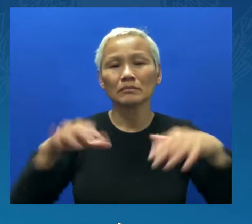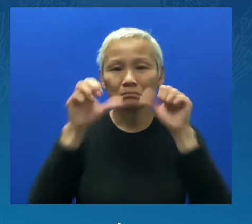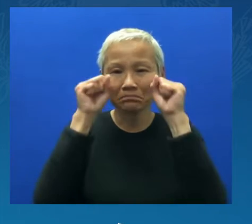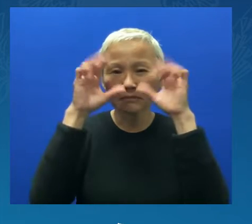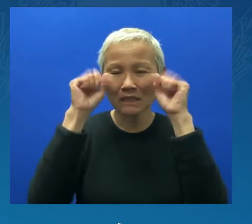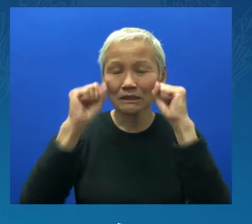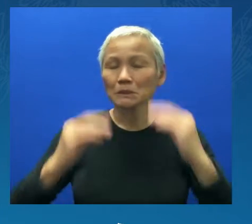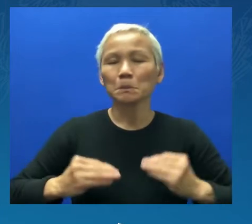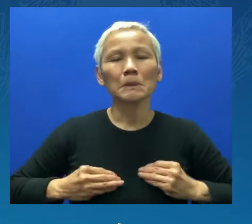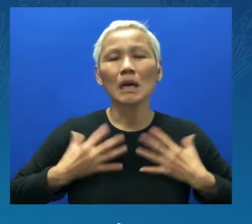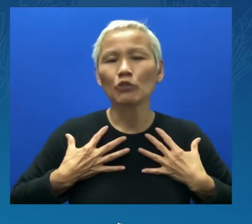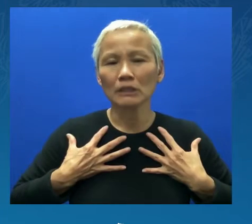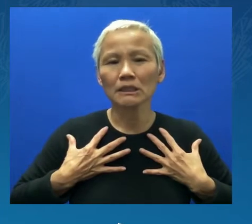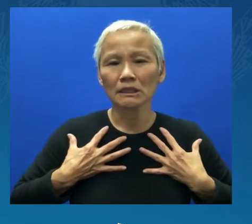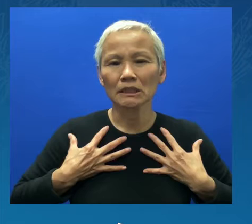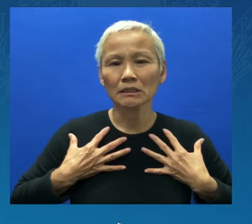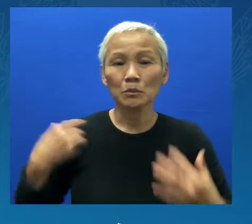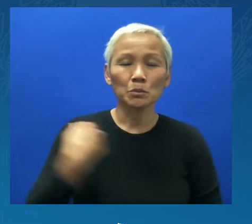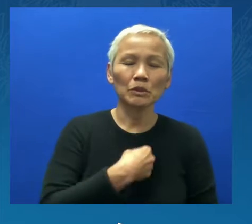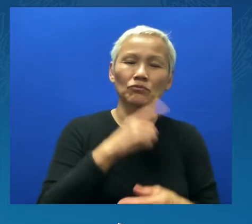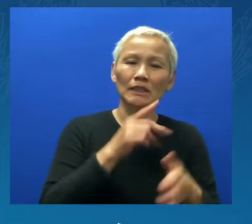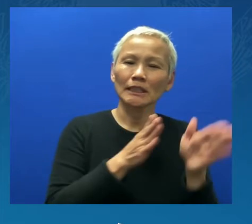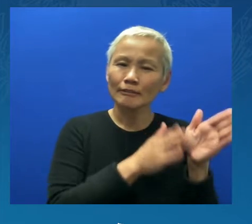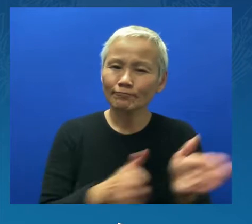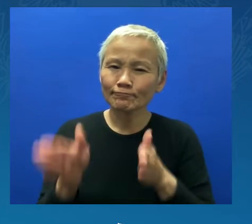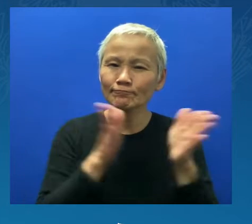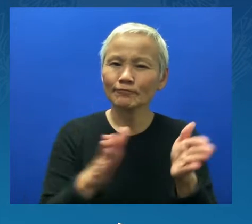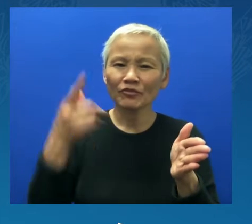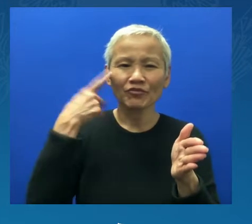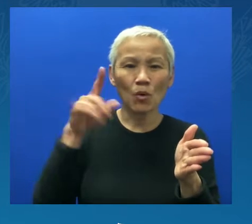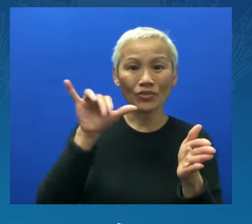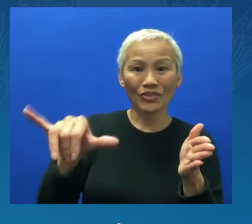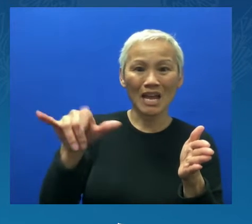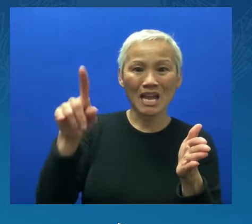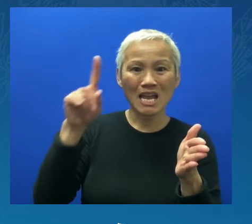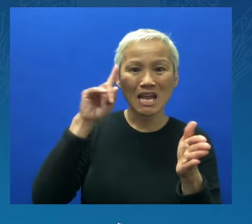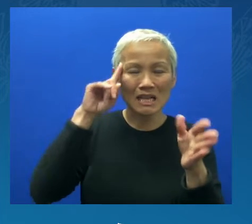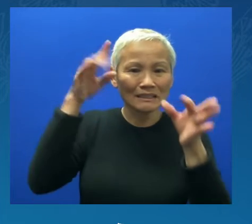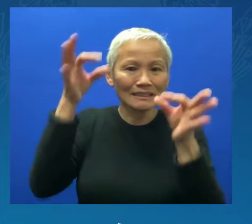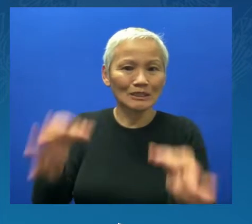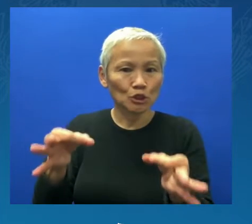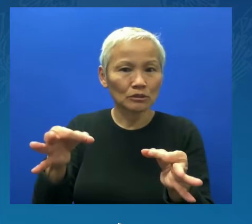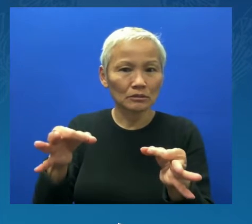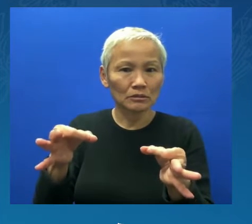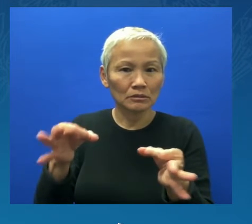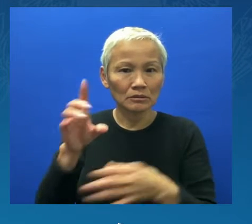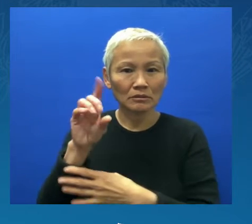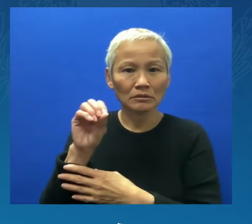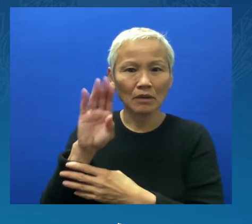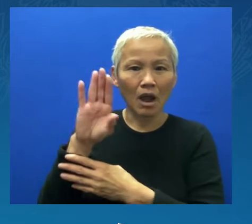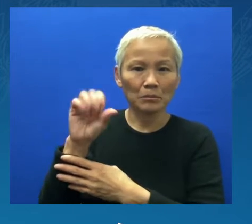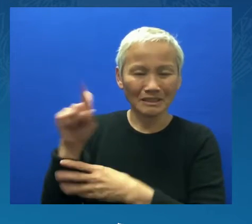with that lead decision, the vice president led any number of conversations and efforts